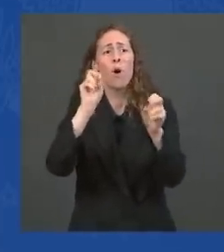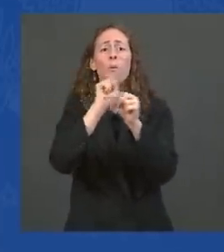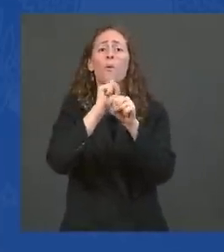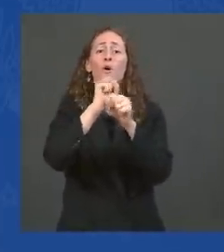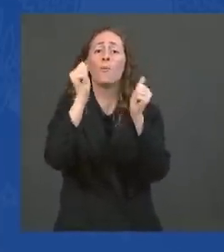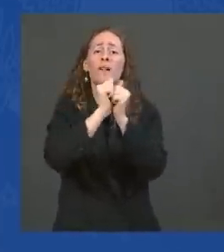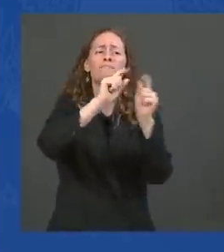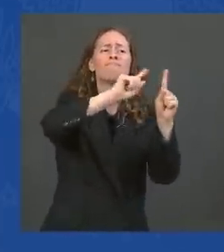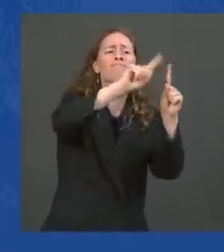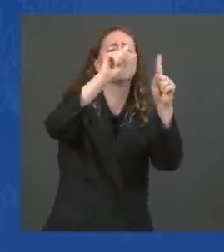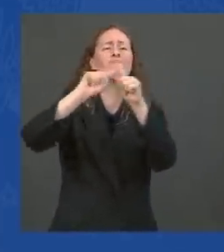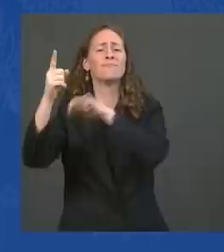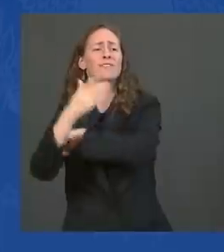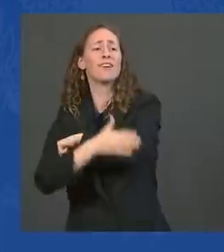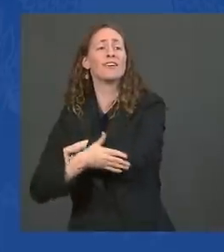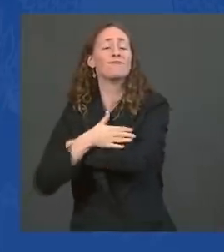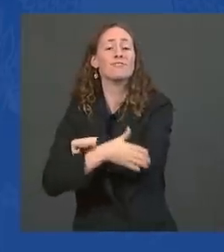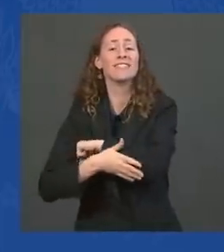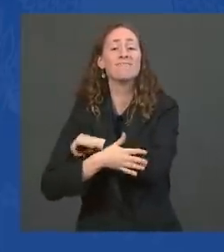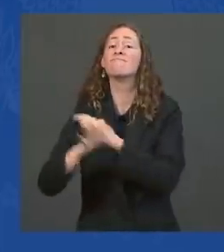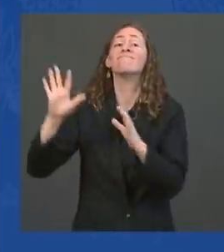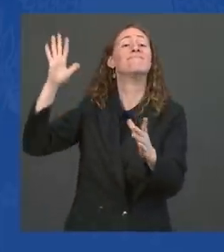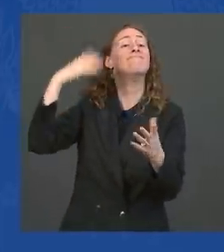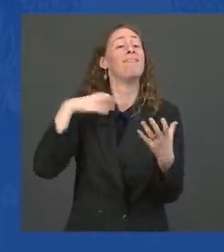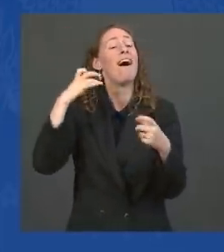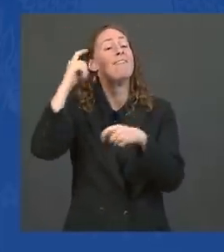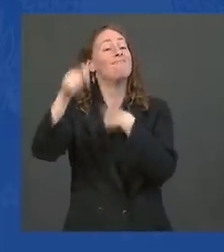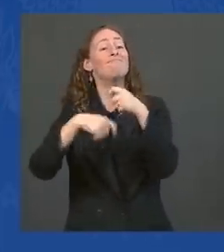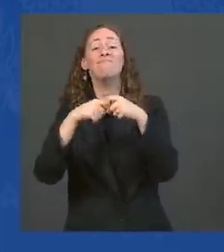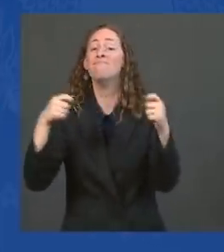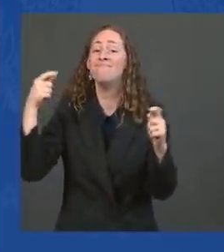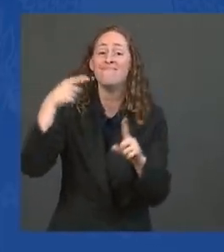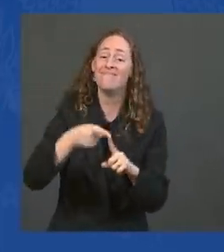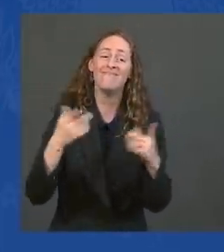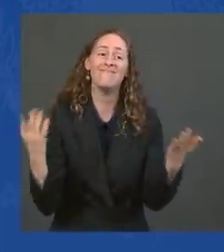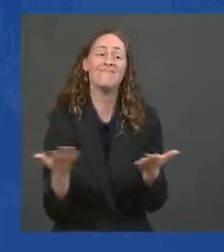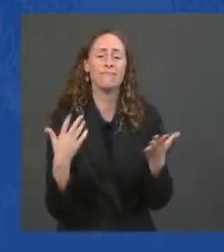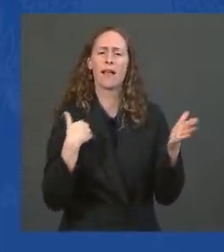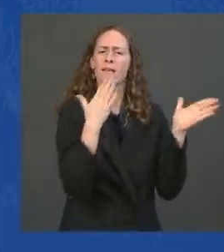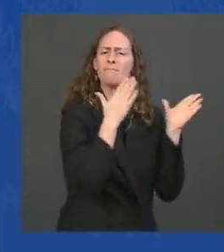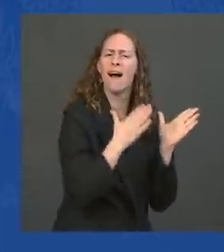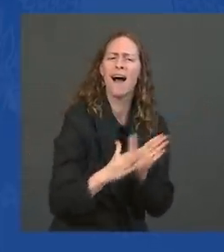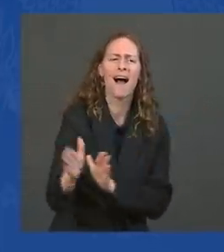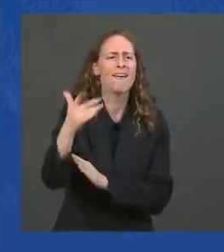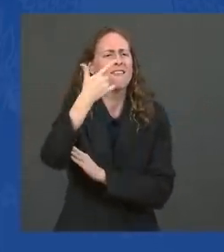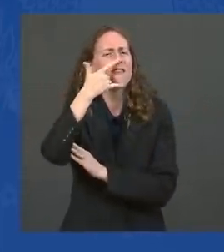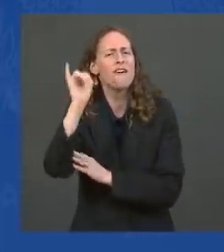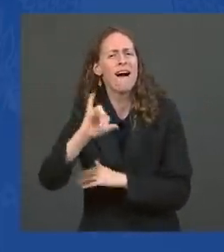And finally, this initiative is about making sure that each of us has a modern capability --